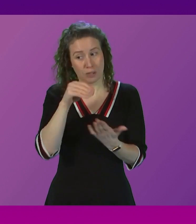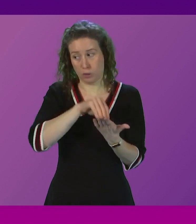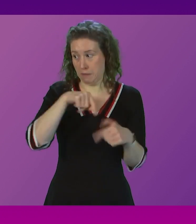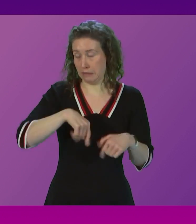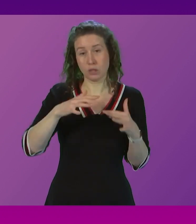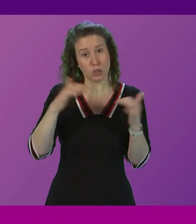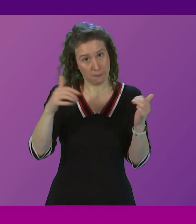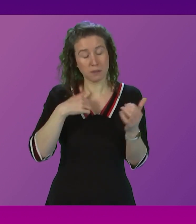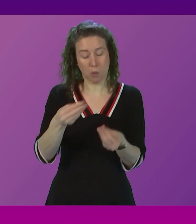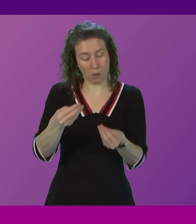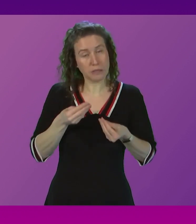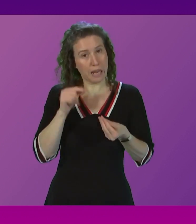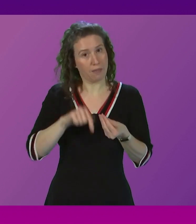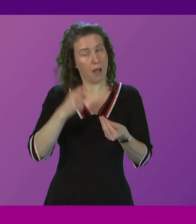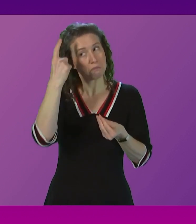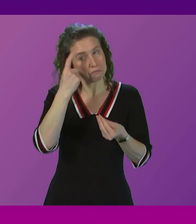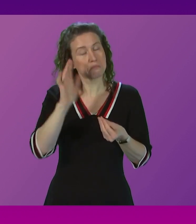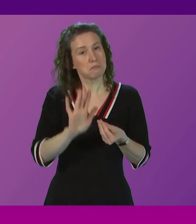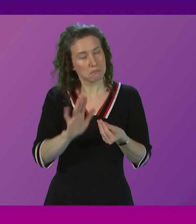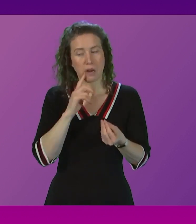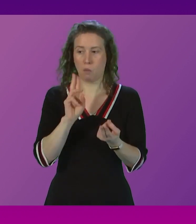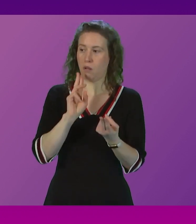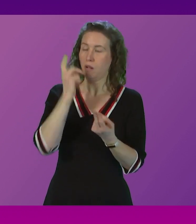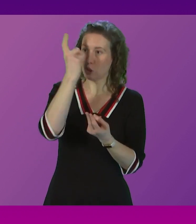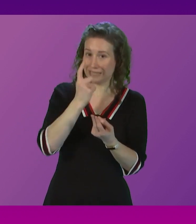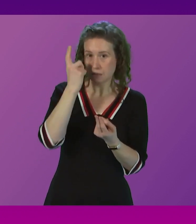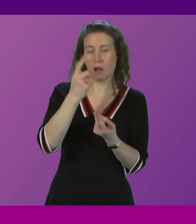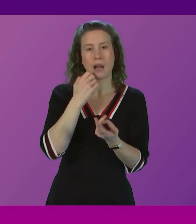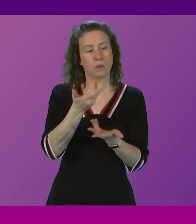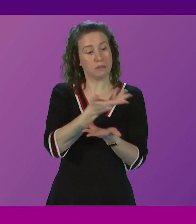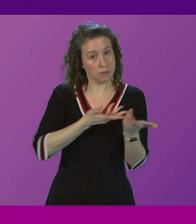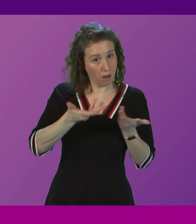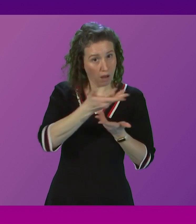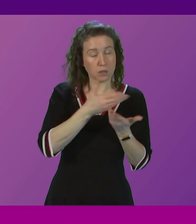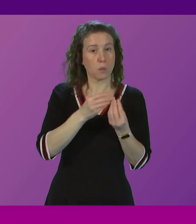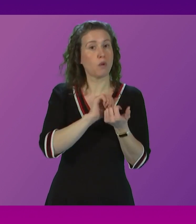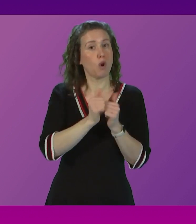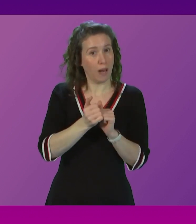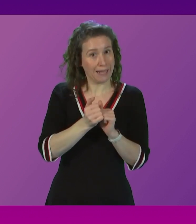so I will take that away, give consideration to it and discuss it with colleagues. I believe,